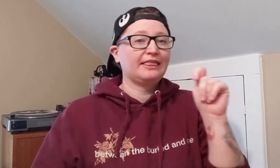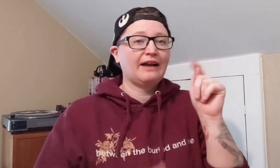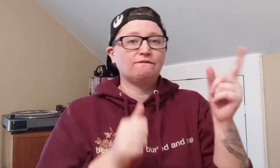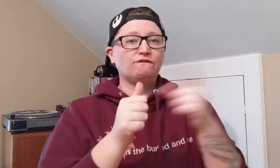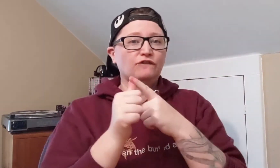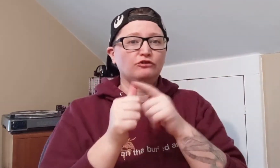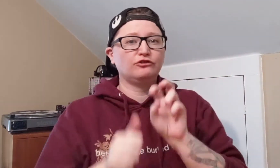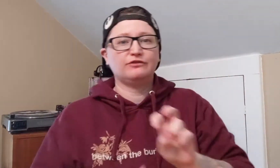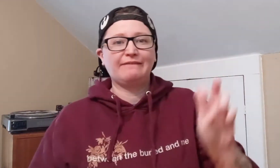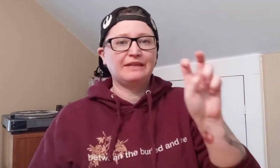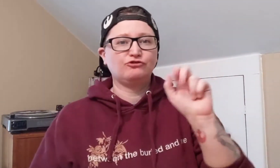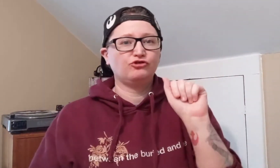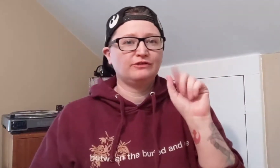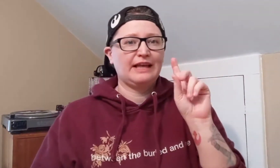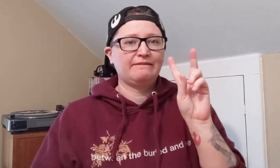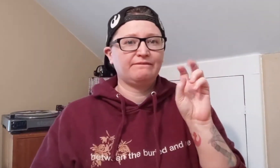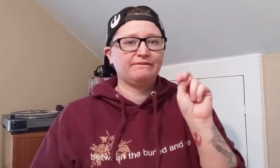game called The First Adventure.